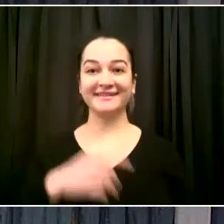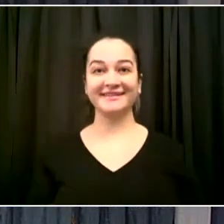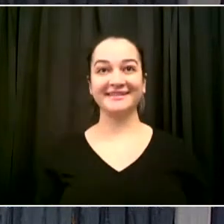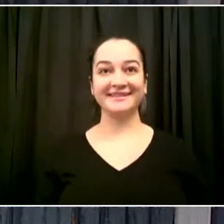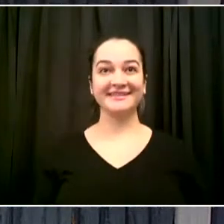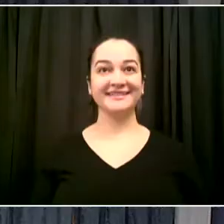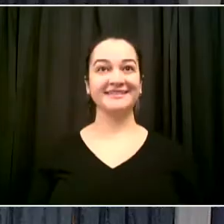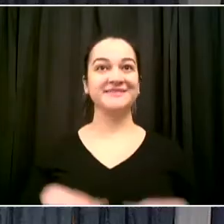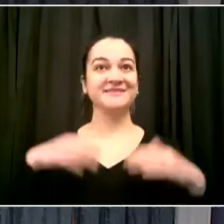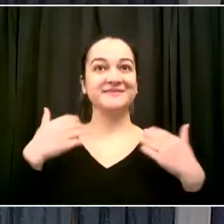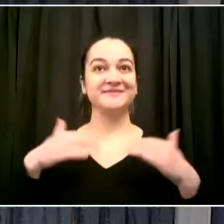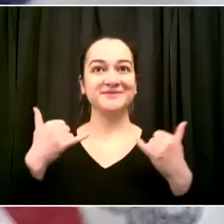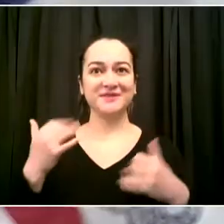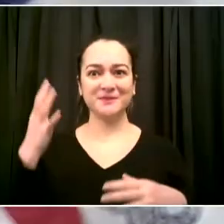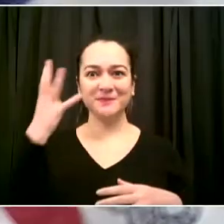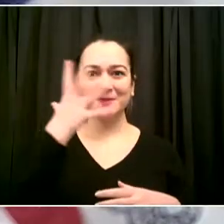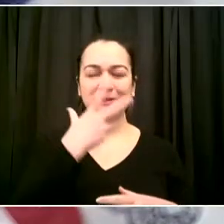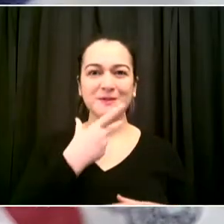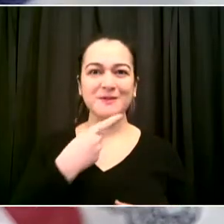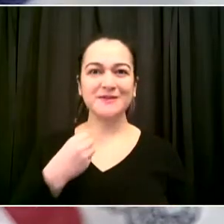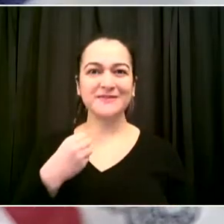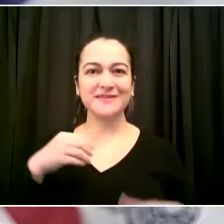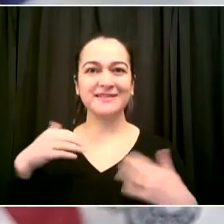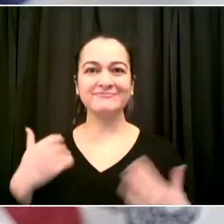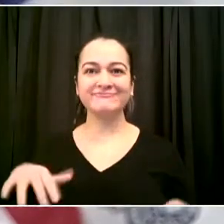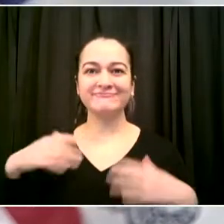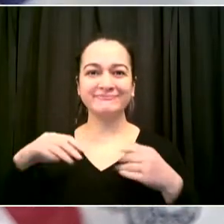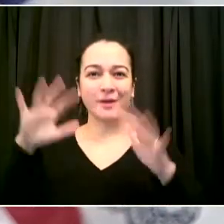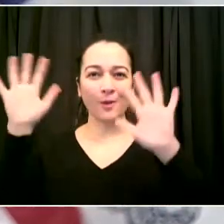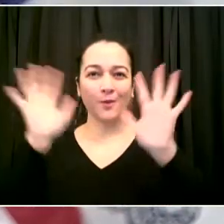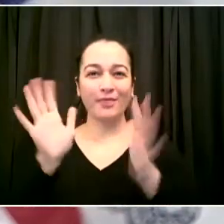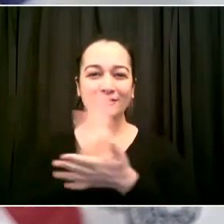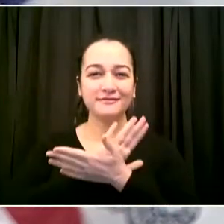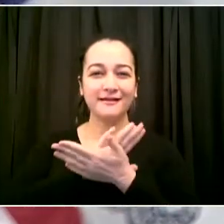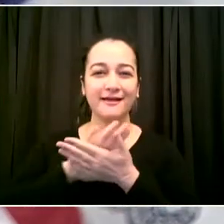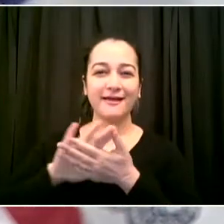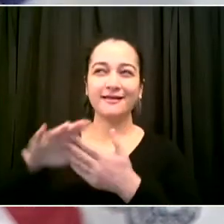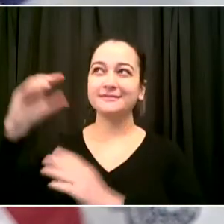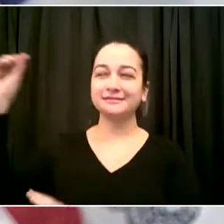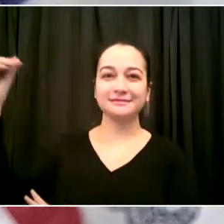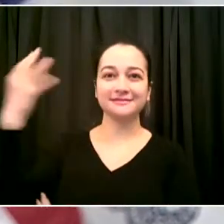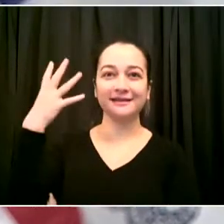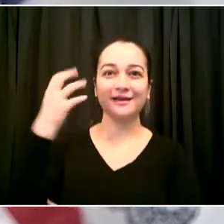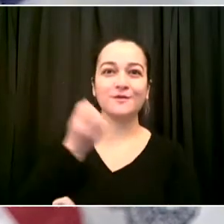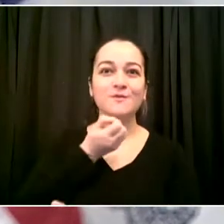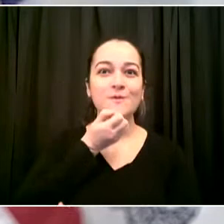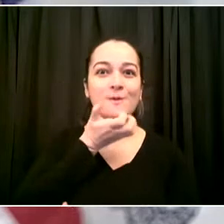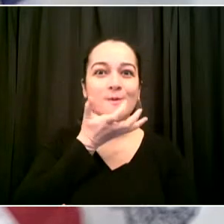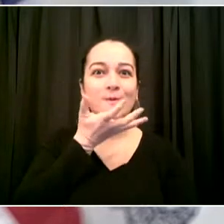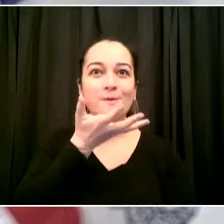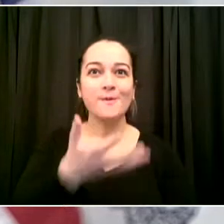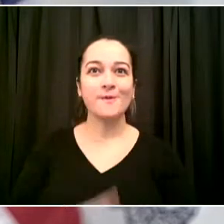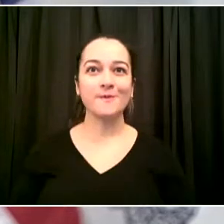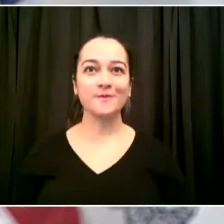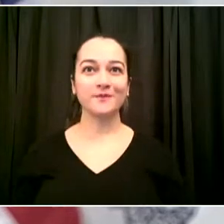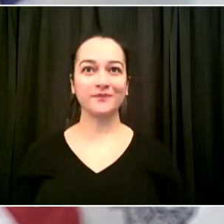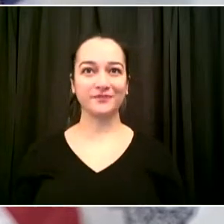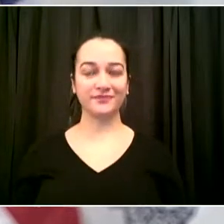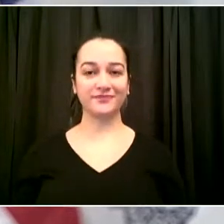GOOD MORNING EVERYONE. IT IS TRULY A BEAUTIFUL DAY IN NEW YORK CITY.